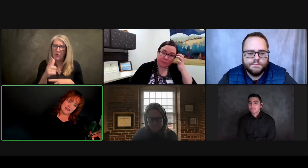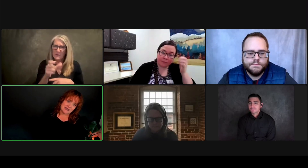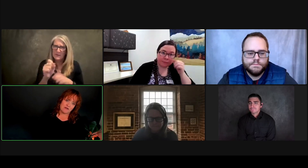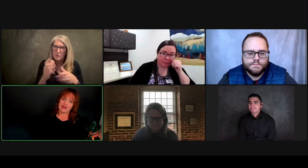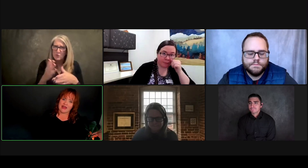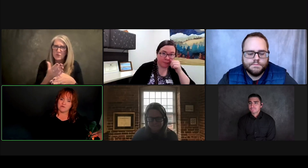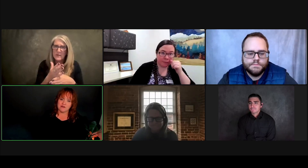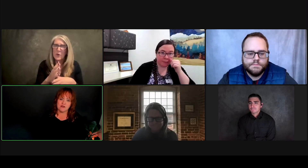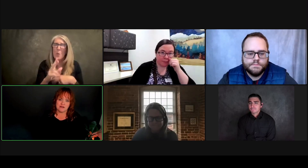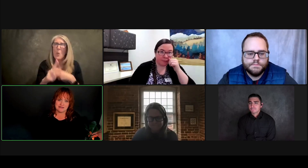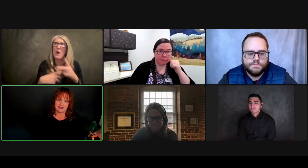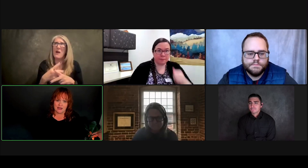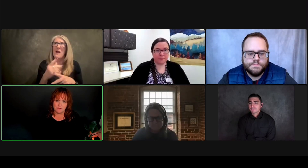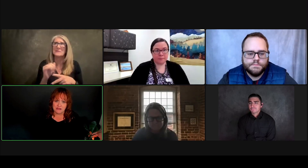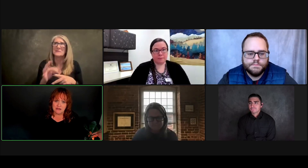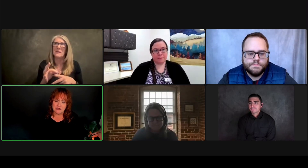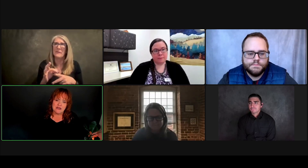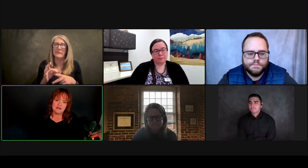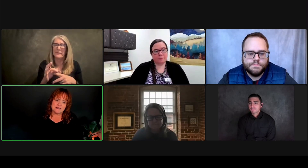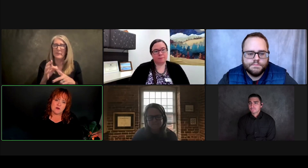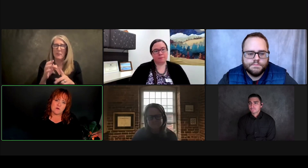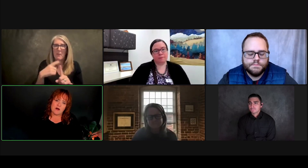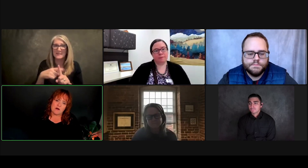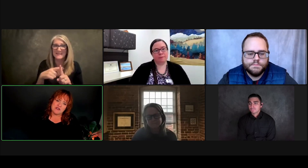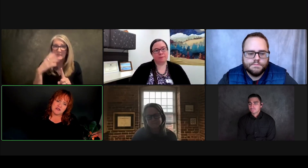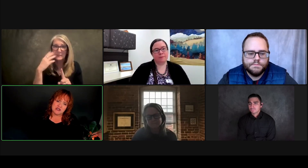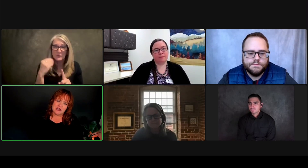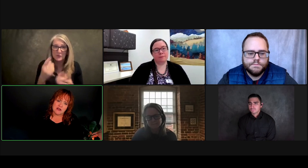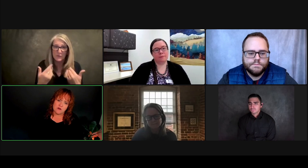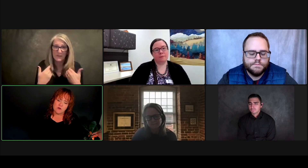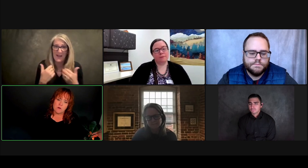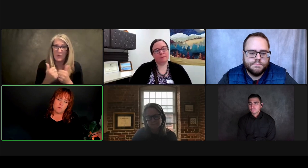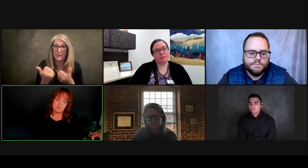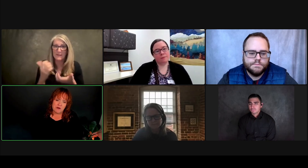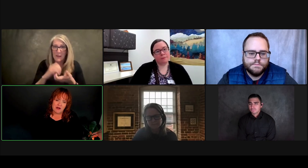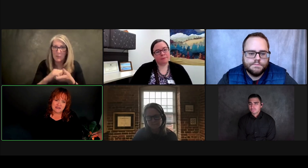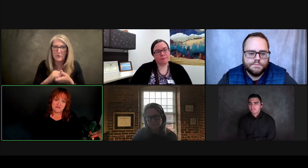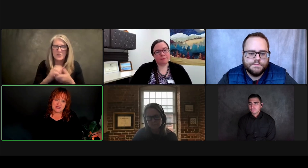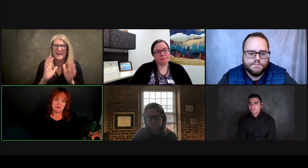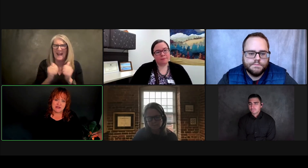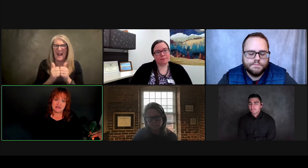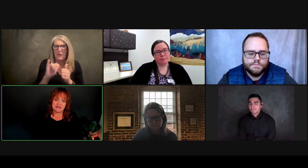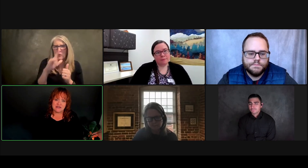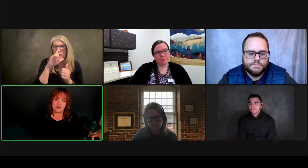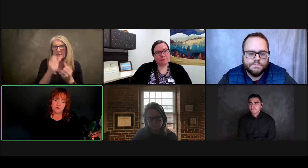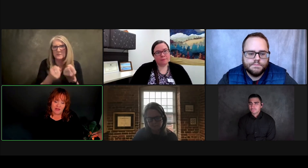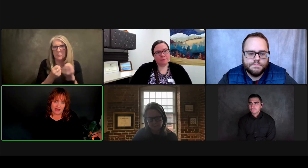takes care of that. It really runs the gamut. So I want you to share what positive experiences you've